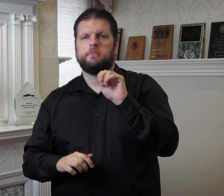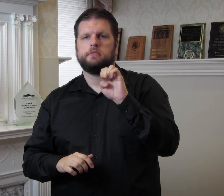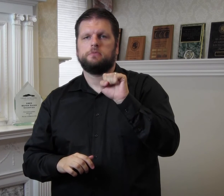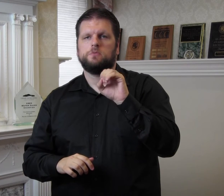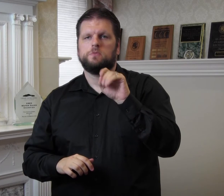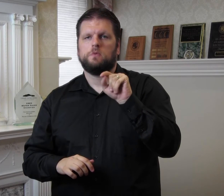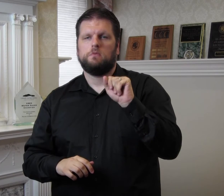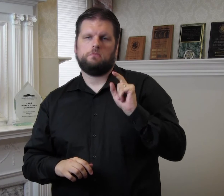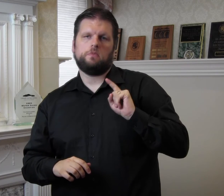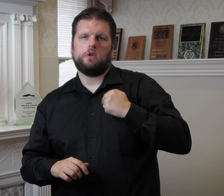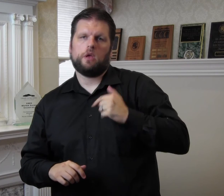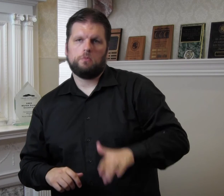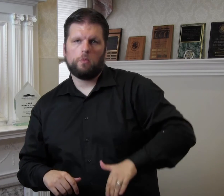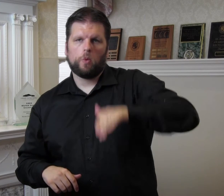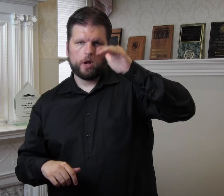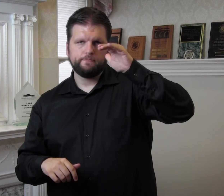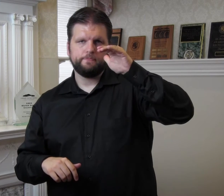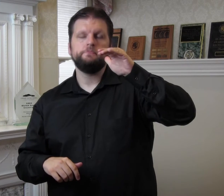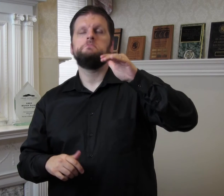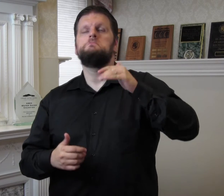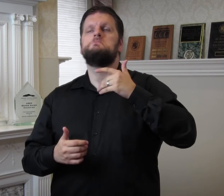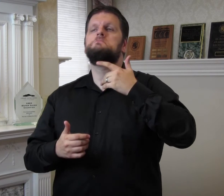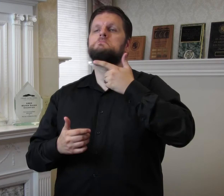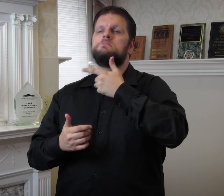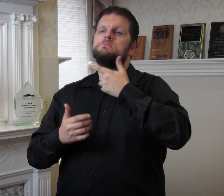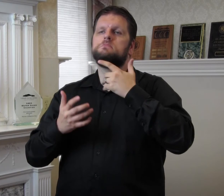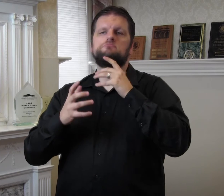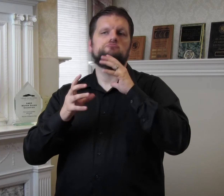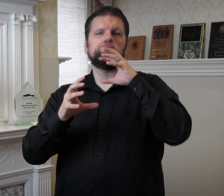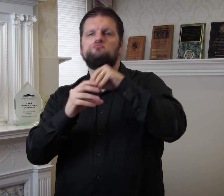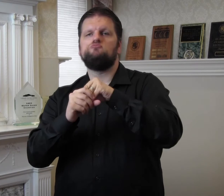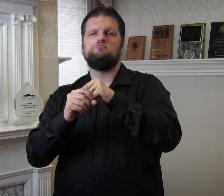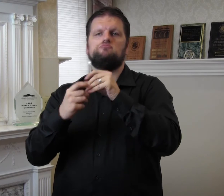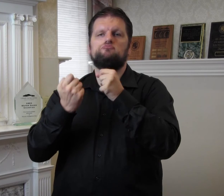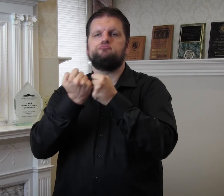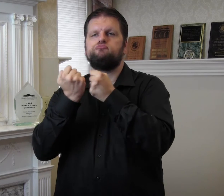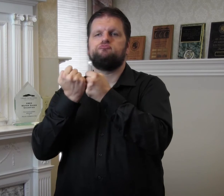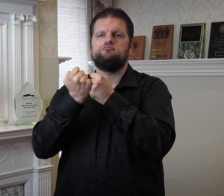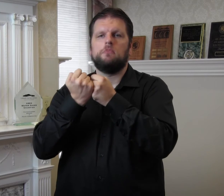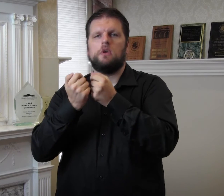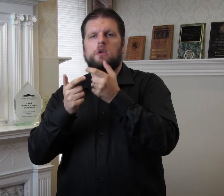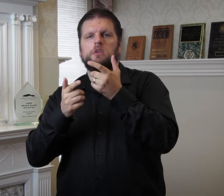around the state of Minnesota.